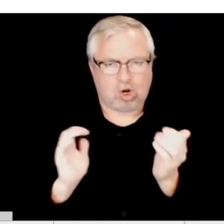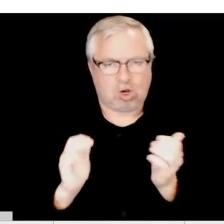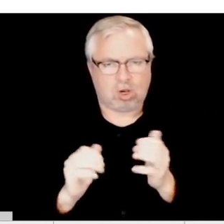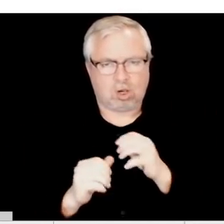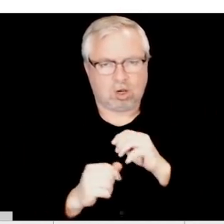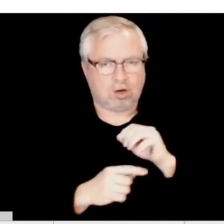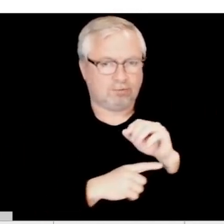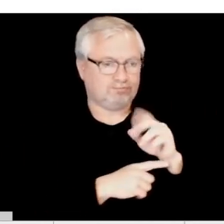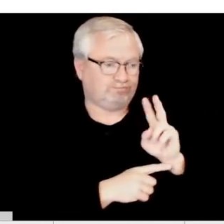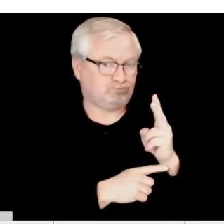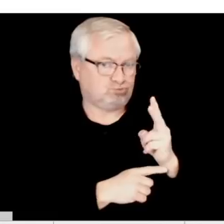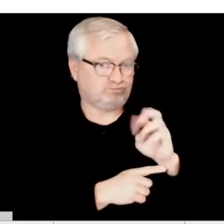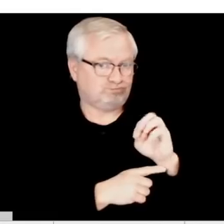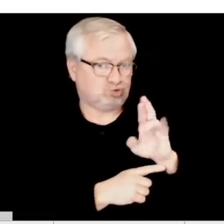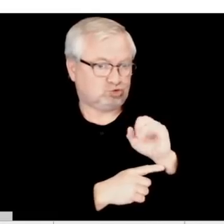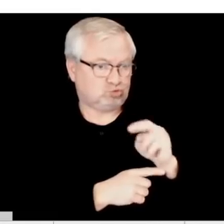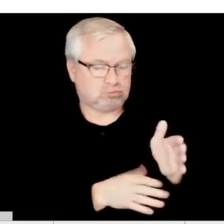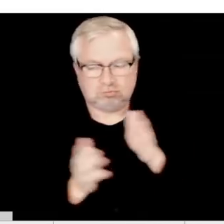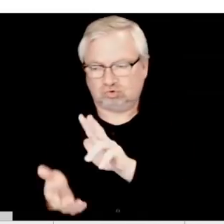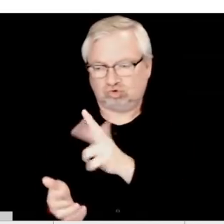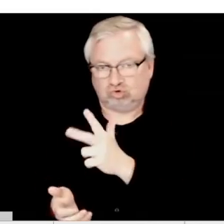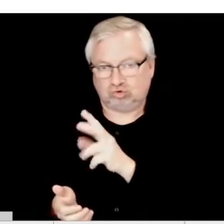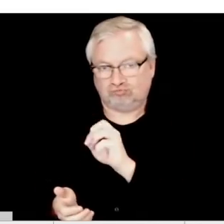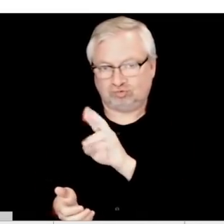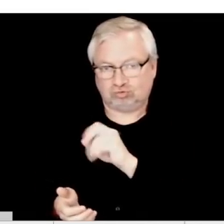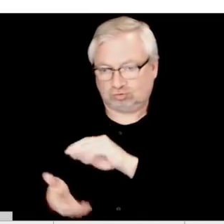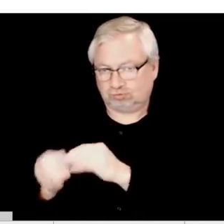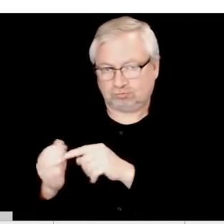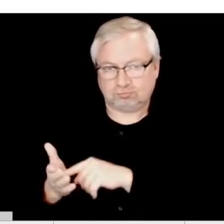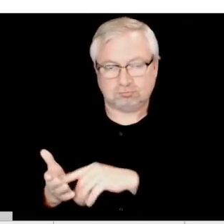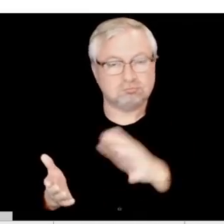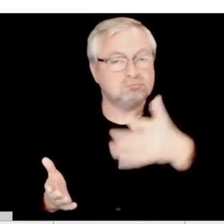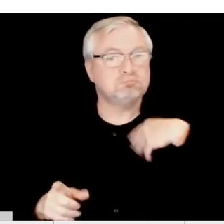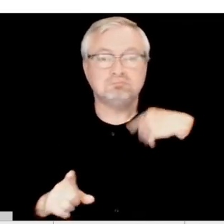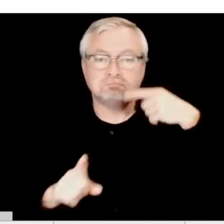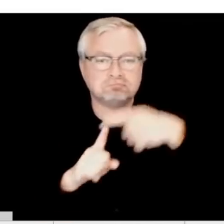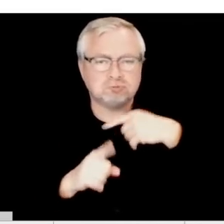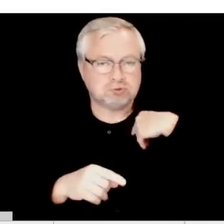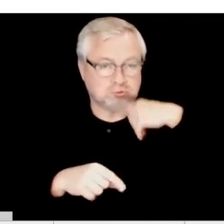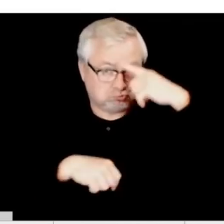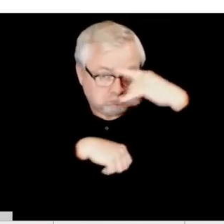The point here is not to dwell on this because this is really in the past.